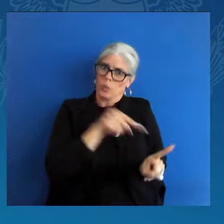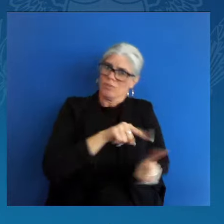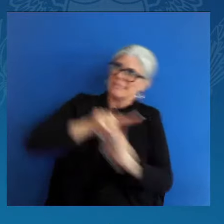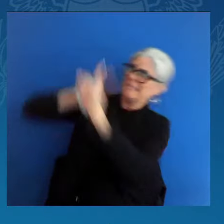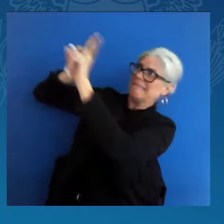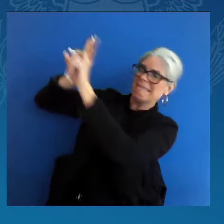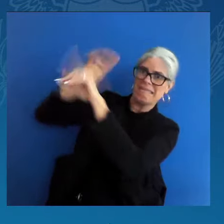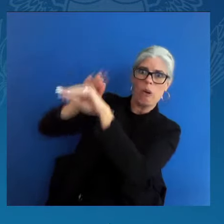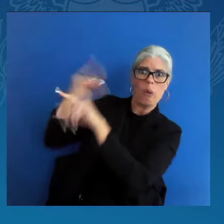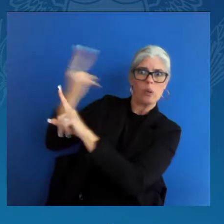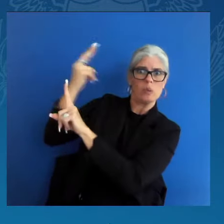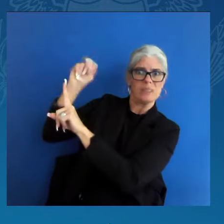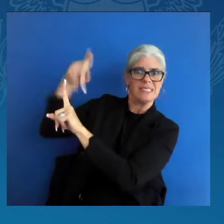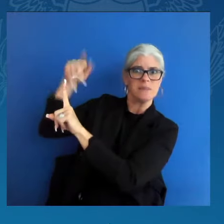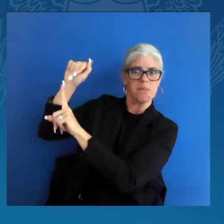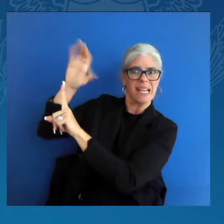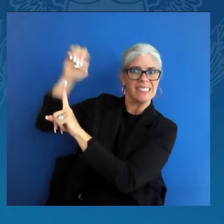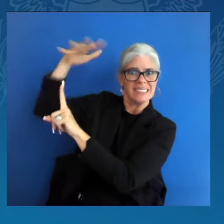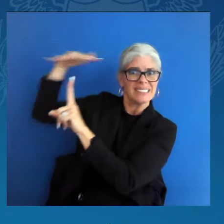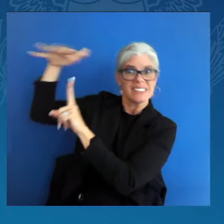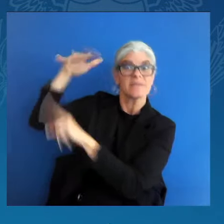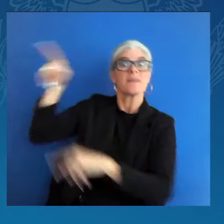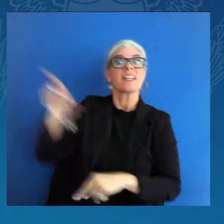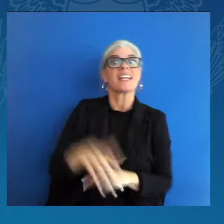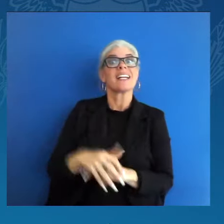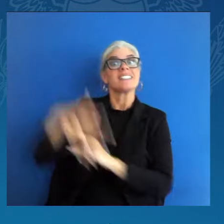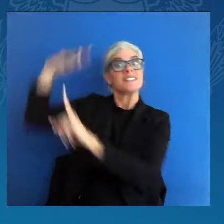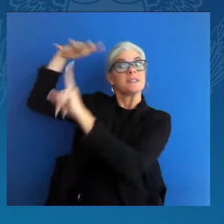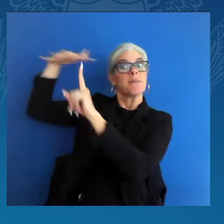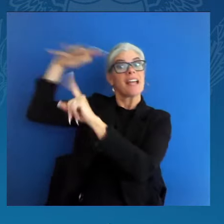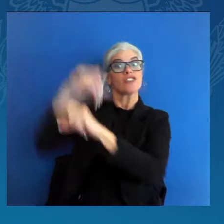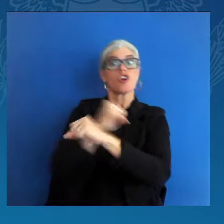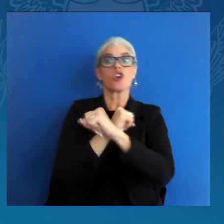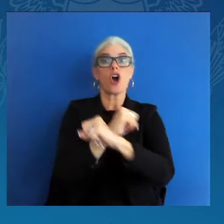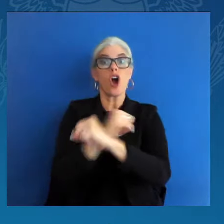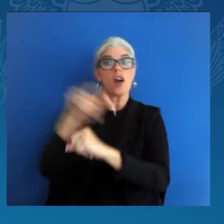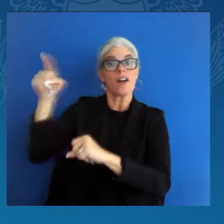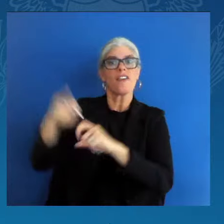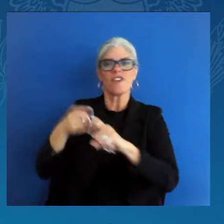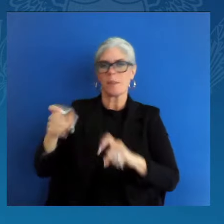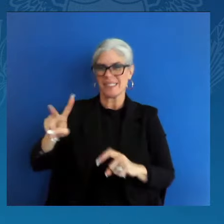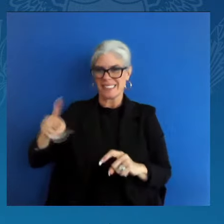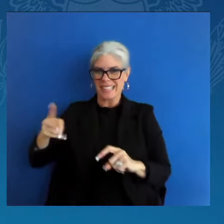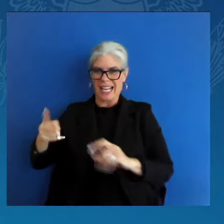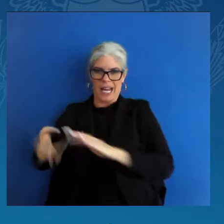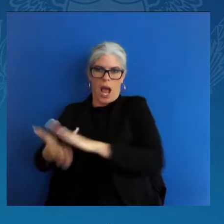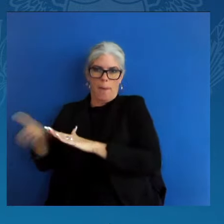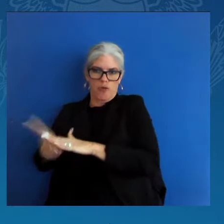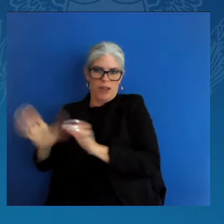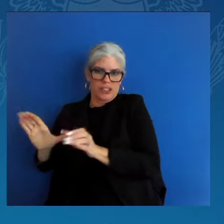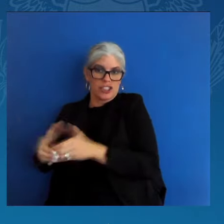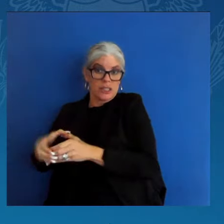to civil, commercial and military users around the world. Their around the clock operations